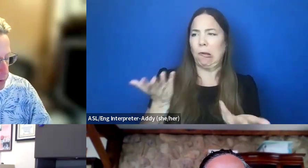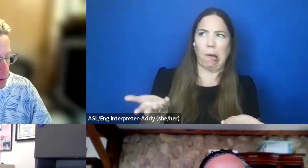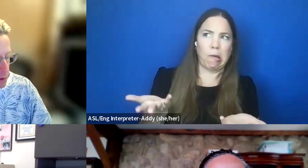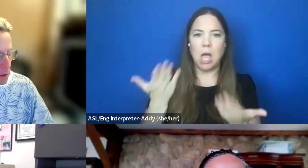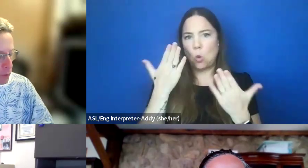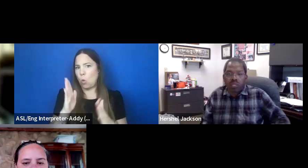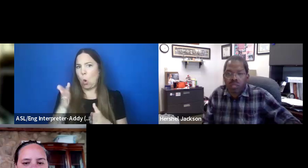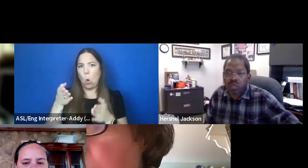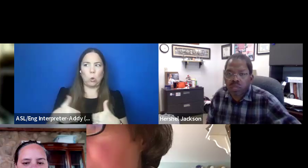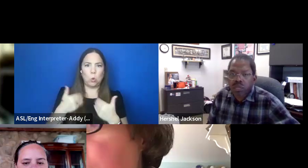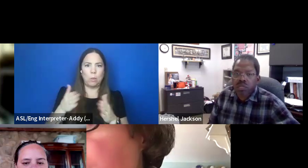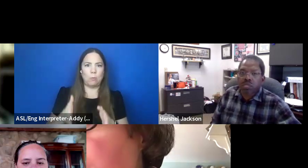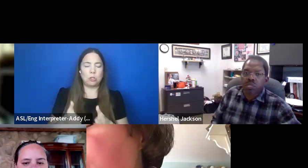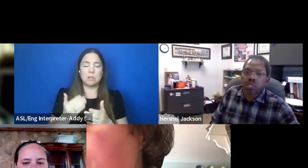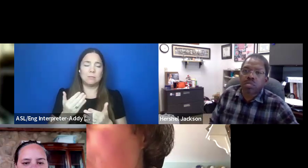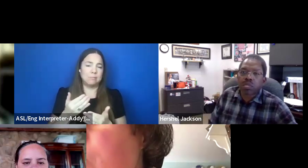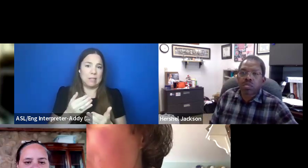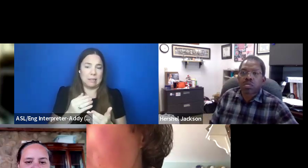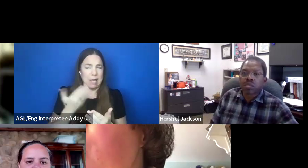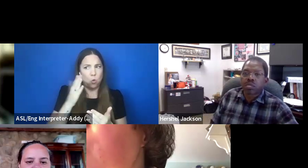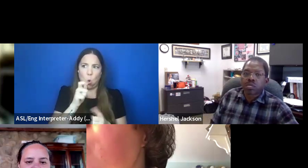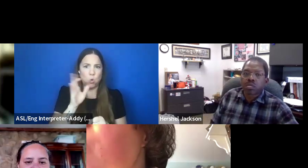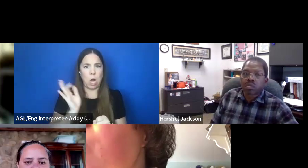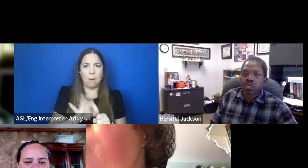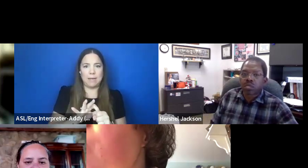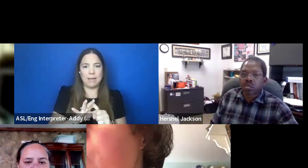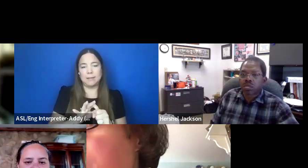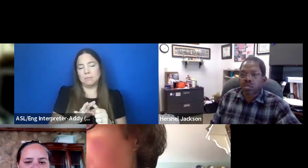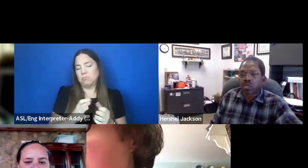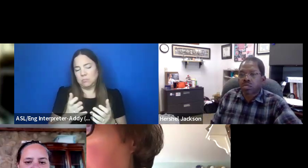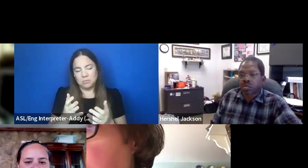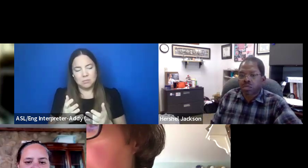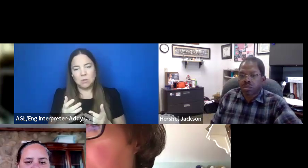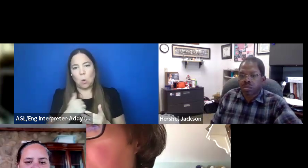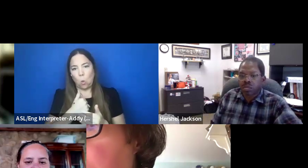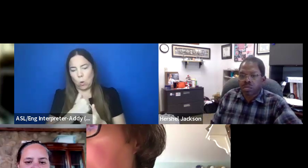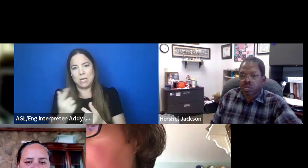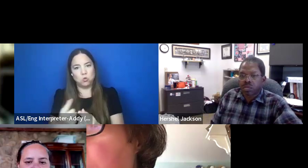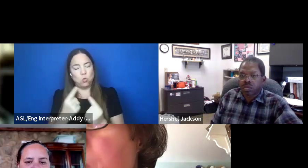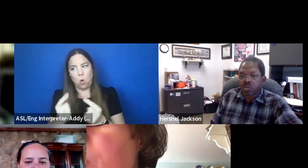Don Dew: to nominate the fact that we do so much with youth, I mean youth